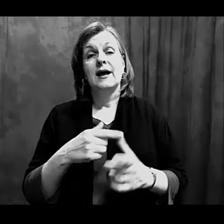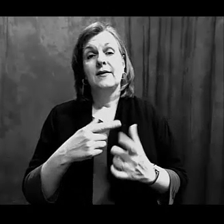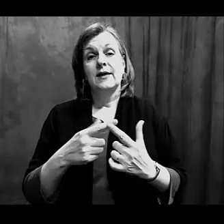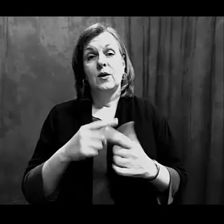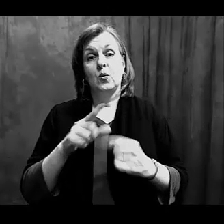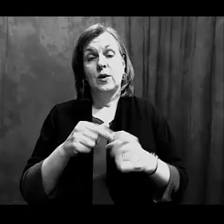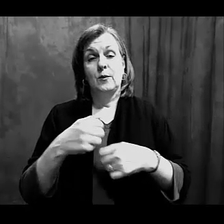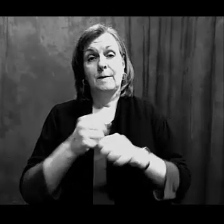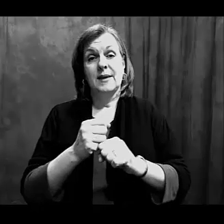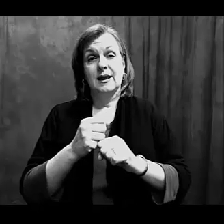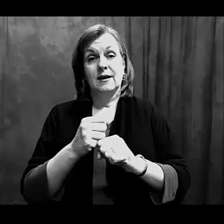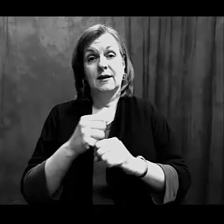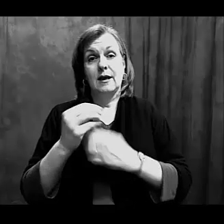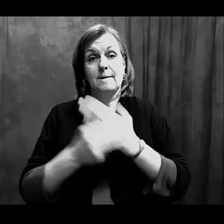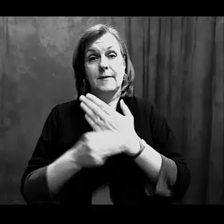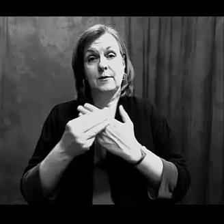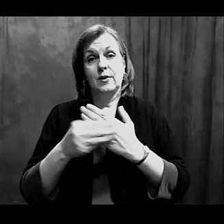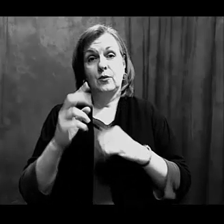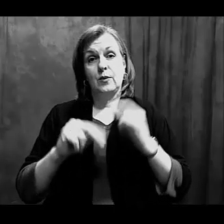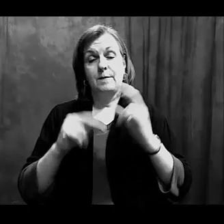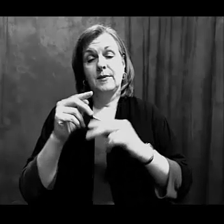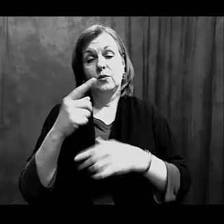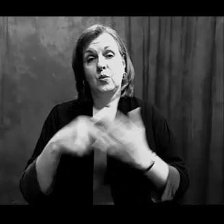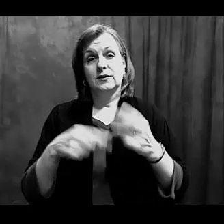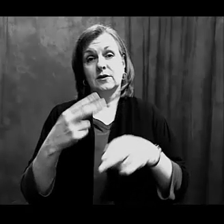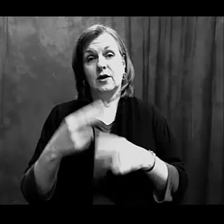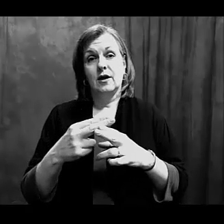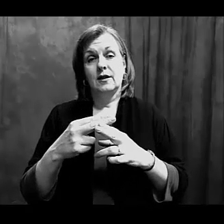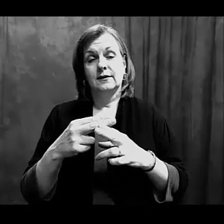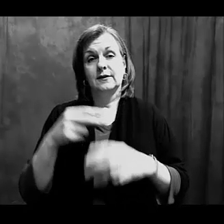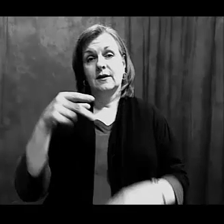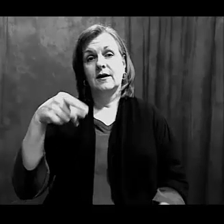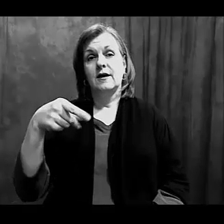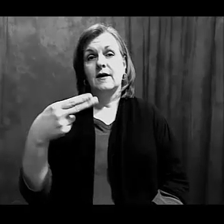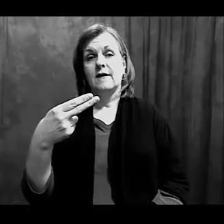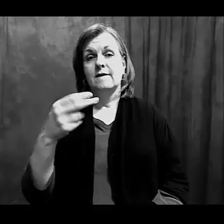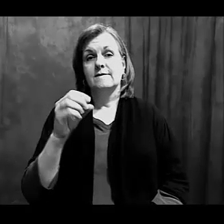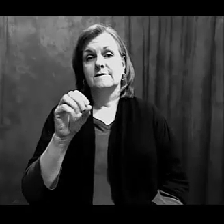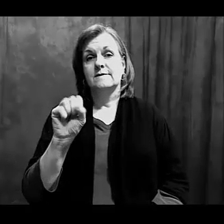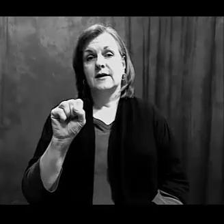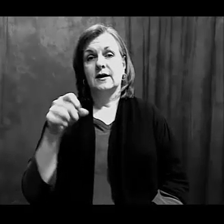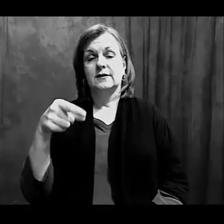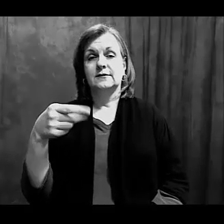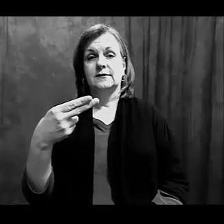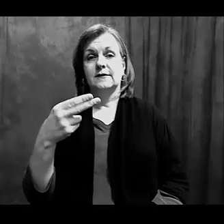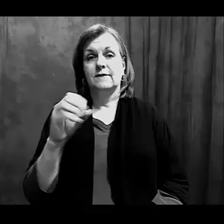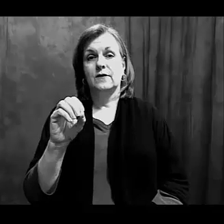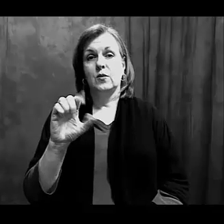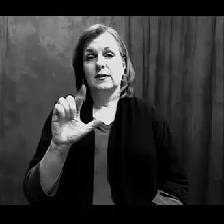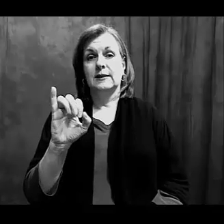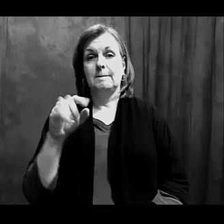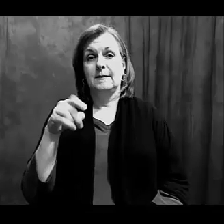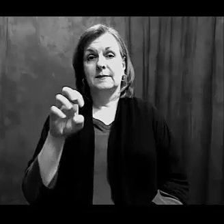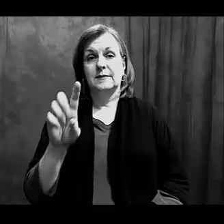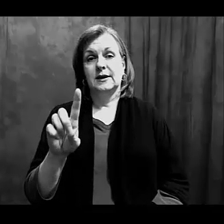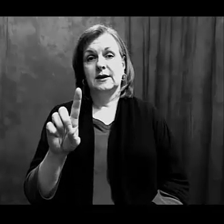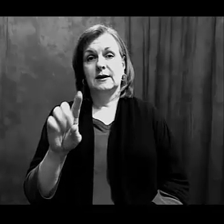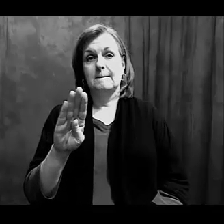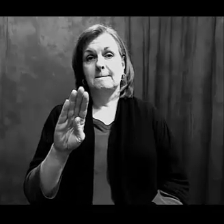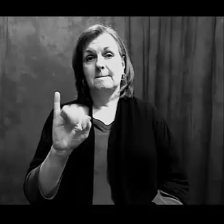and when we build a membrane -- we're gonna build something known as a phospholipid